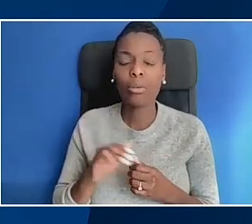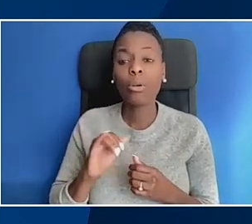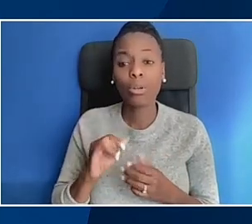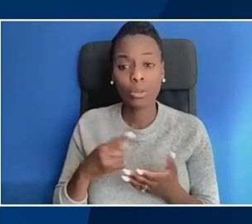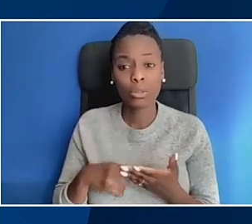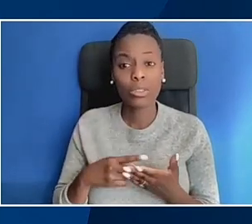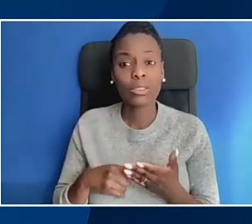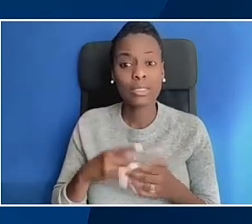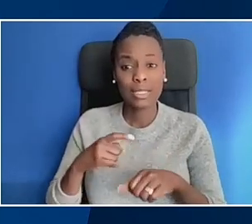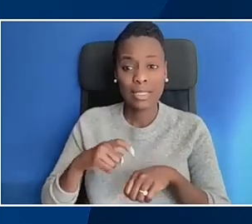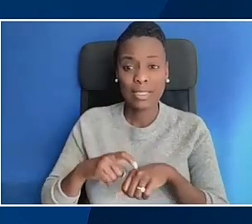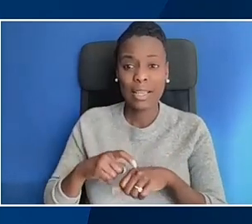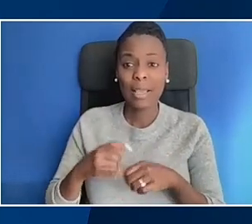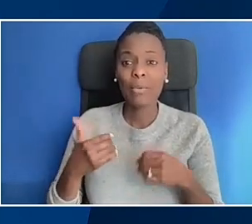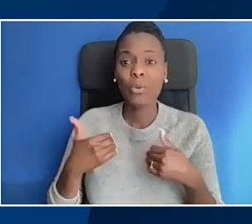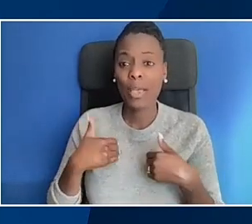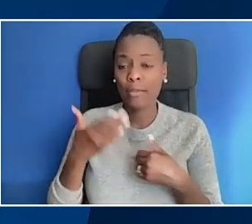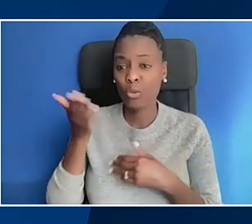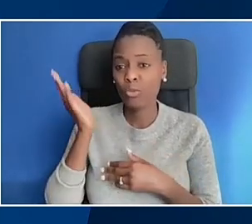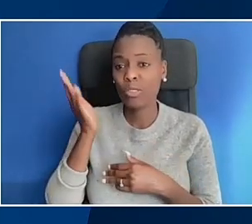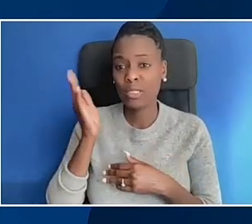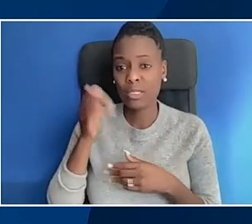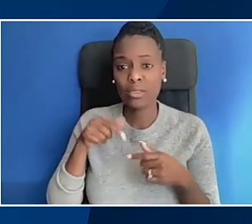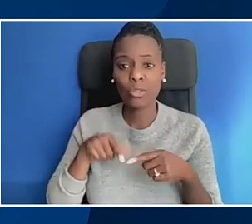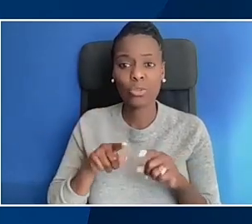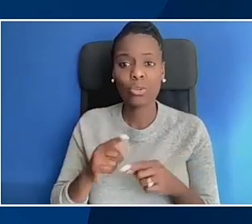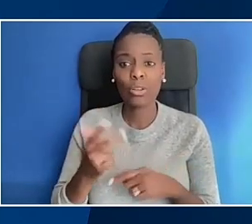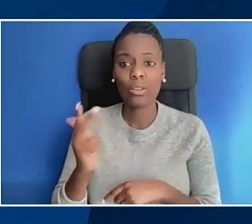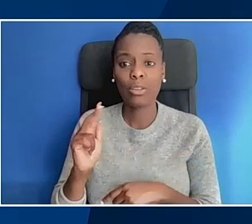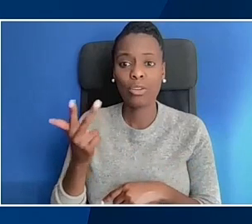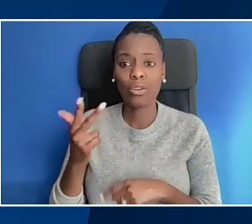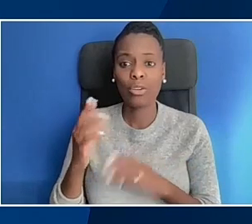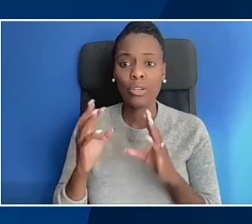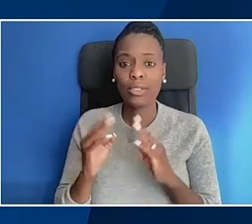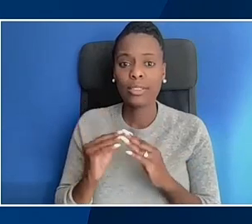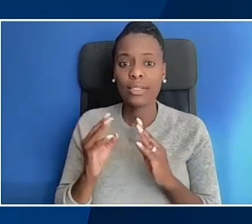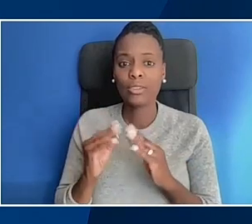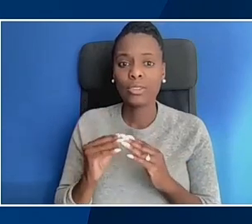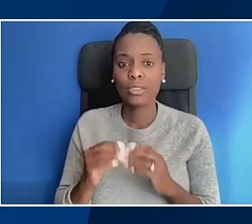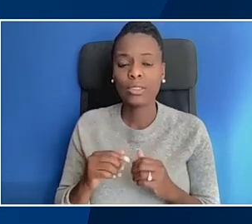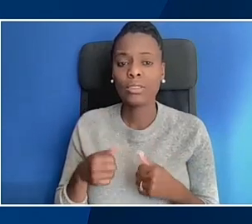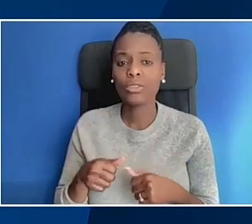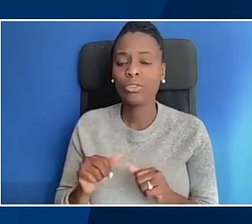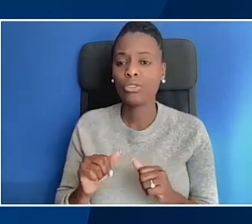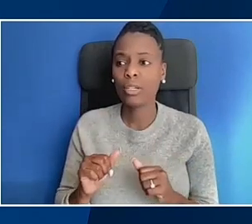Well, not next week, the third session. And it- you know, trying to expand out to